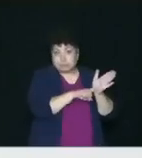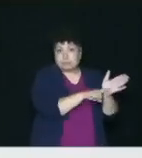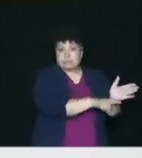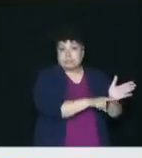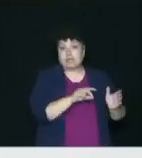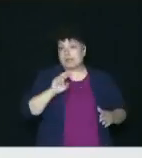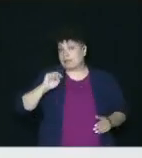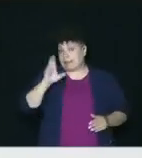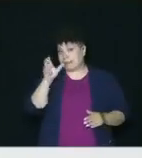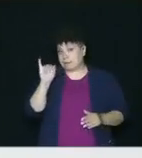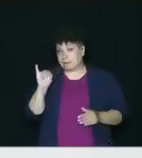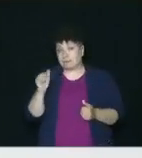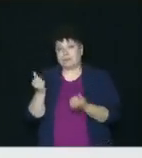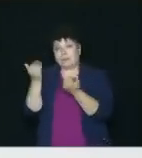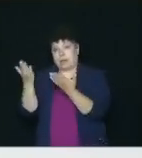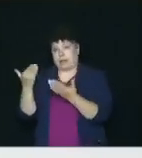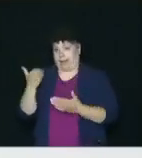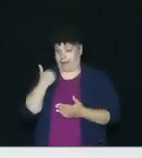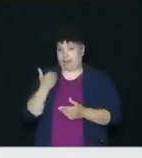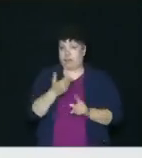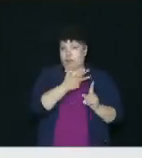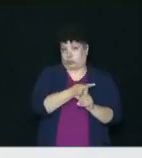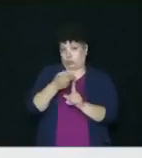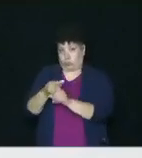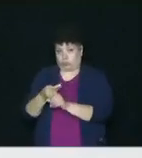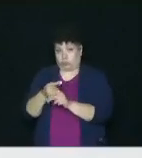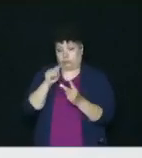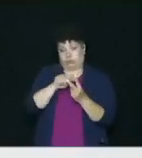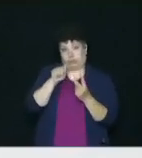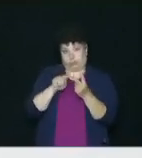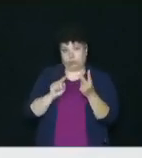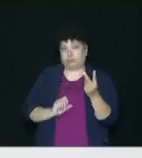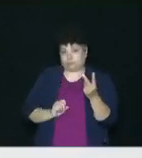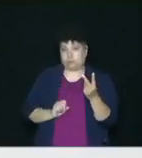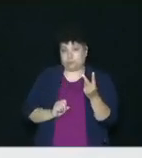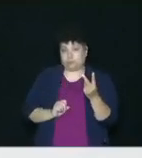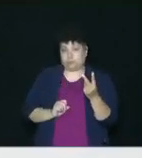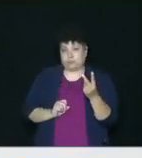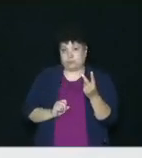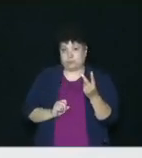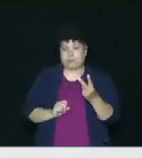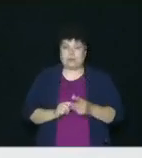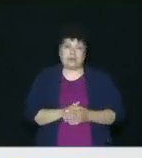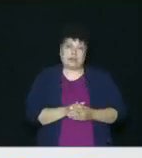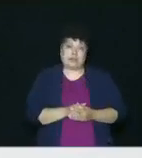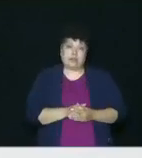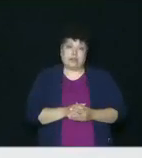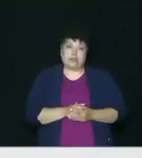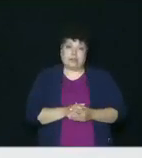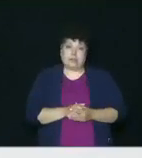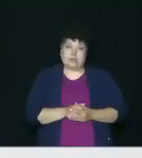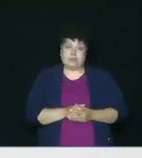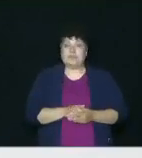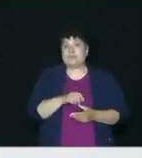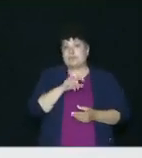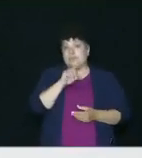SEVERITY OF COVID-19 IN CHILDREN